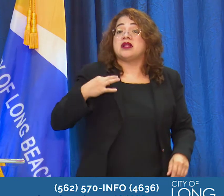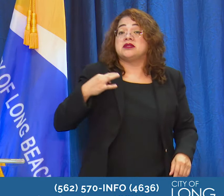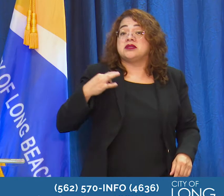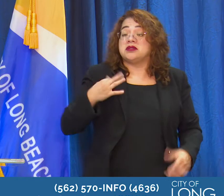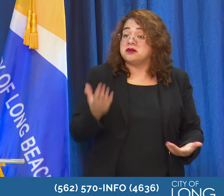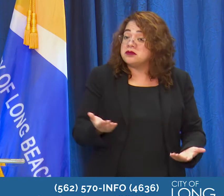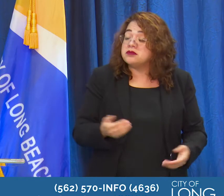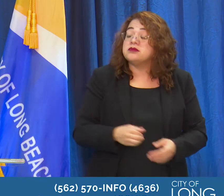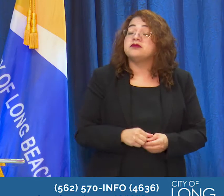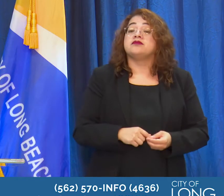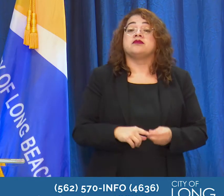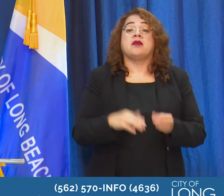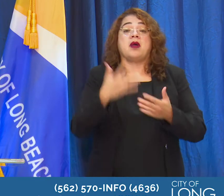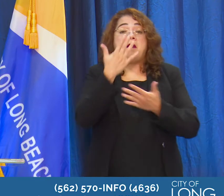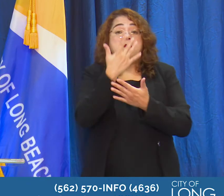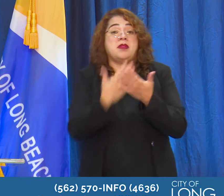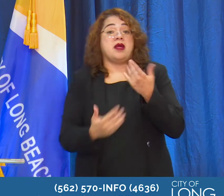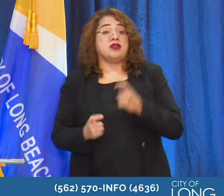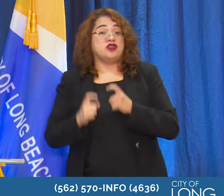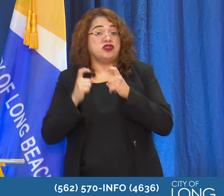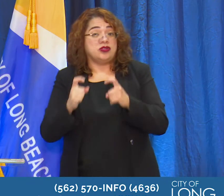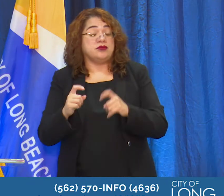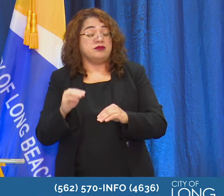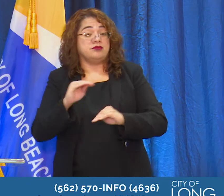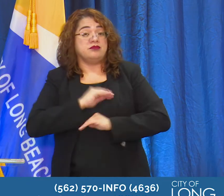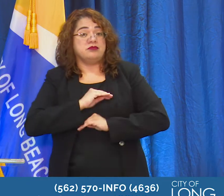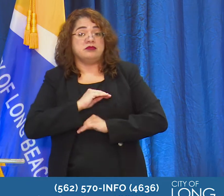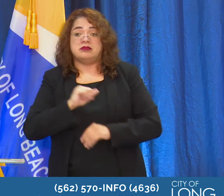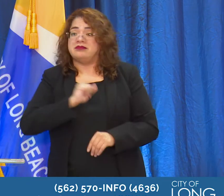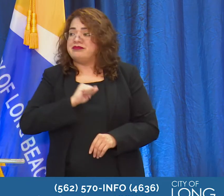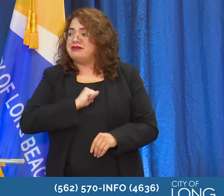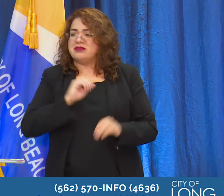If you meet blood donation criteria but have not been infected with COVID-19, you